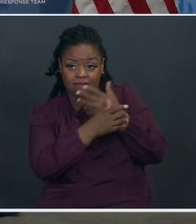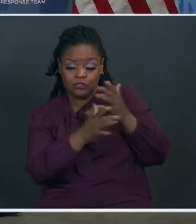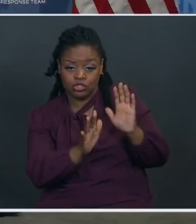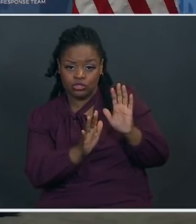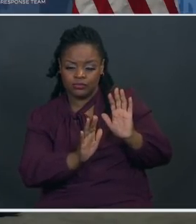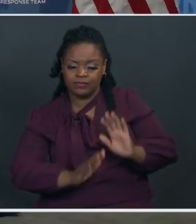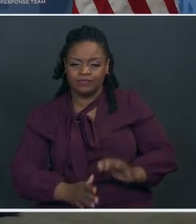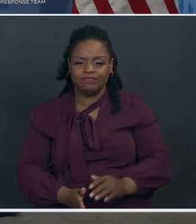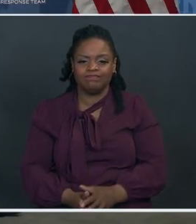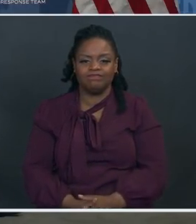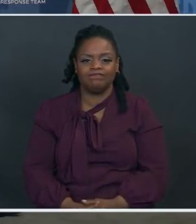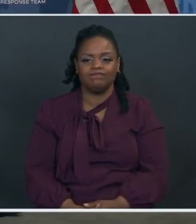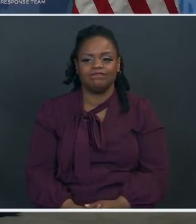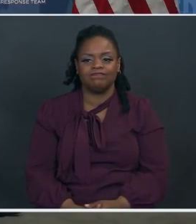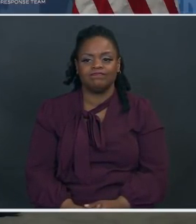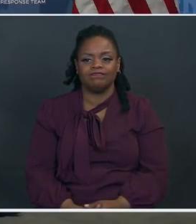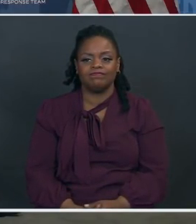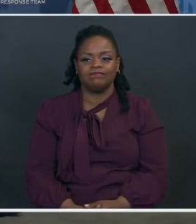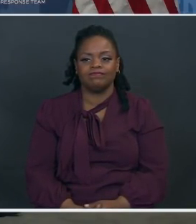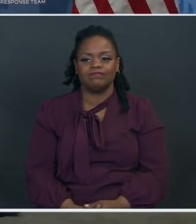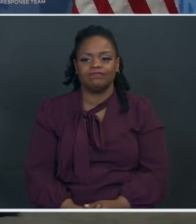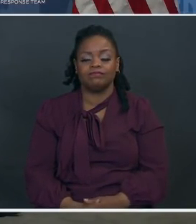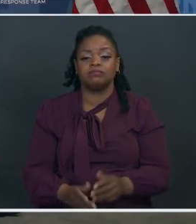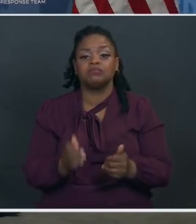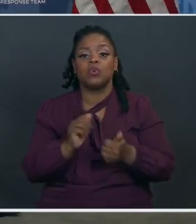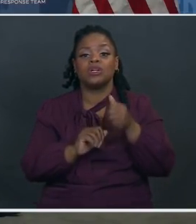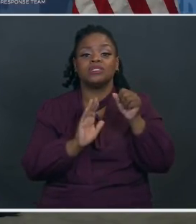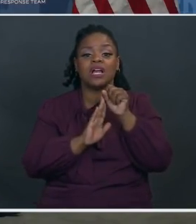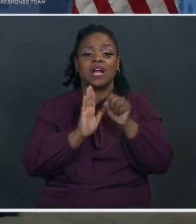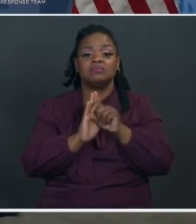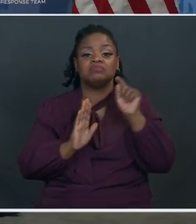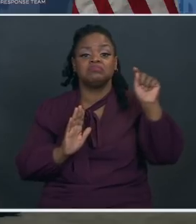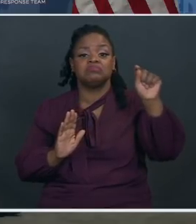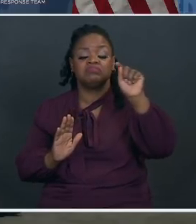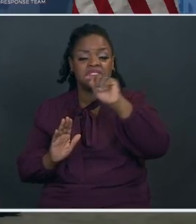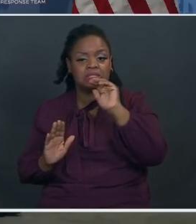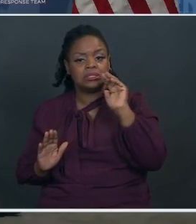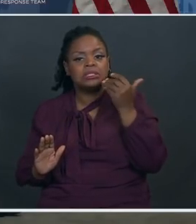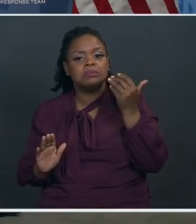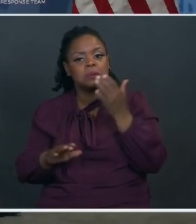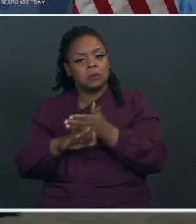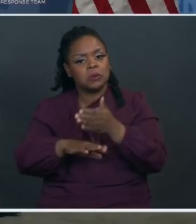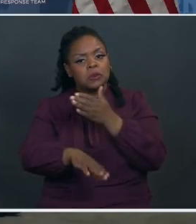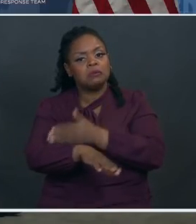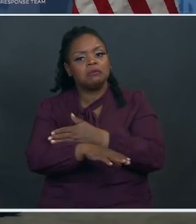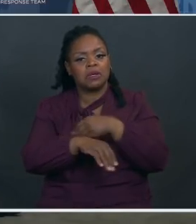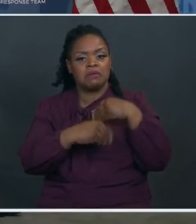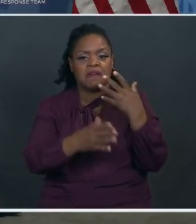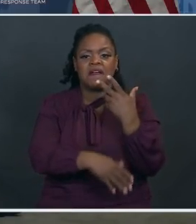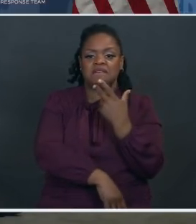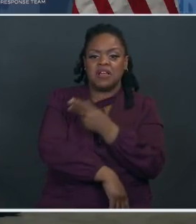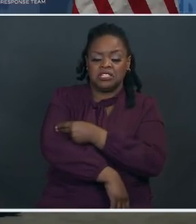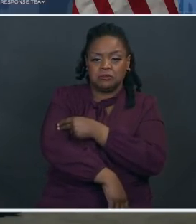most states are getting better at putting needles in arms and the federal government is beginning